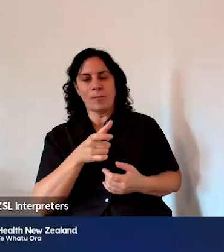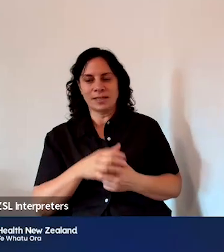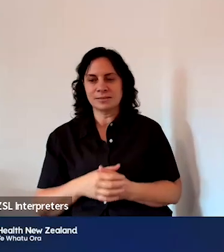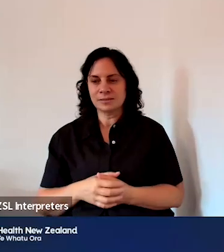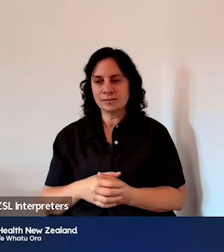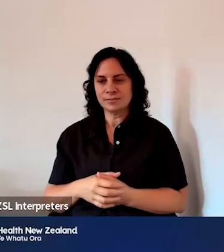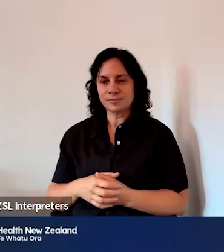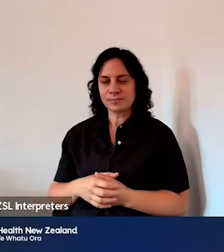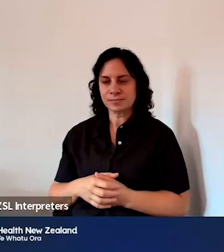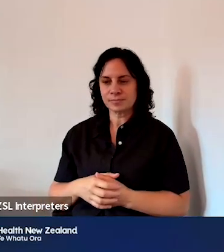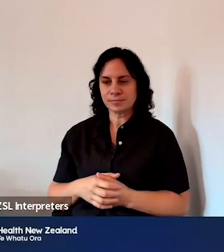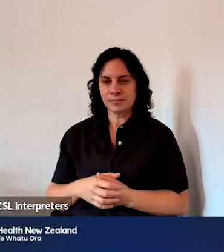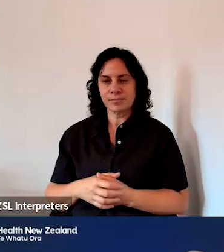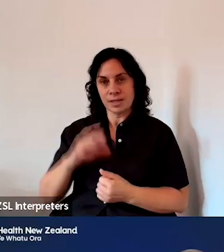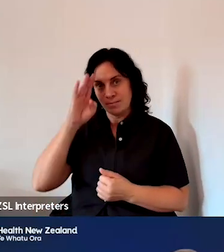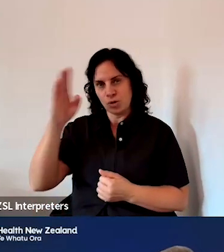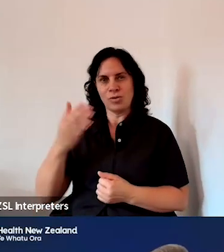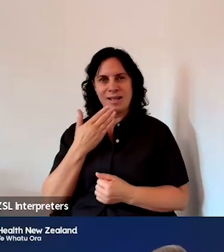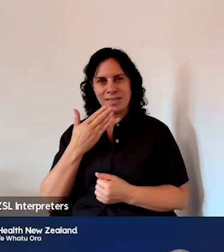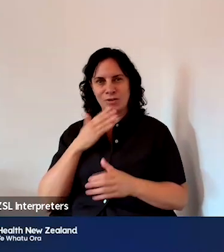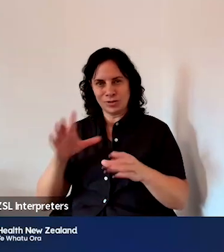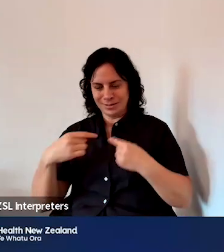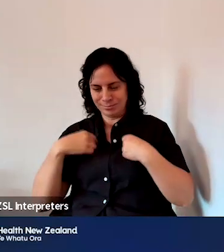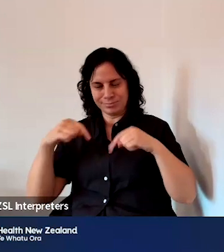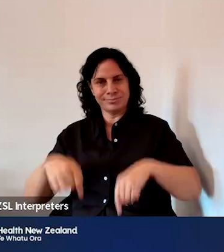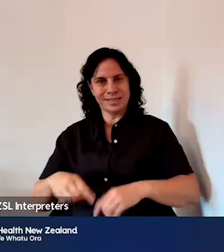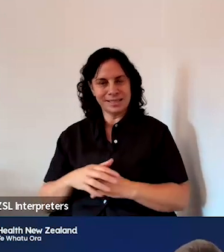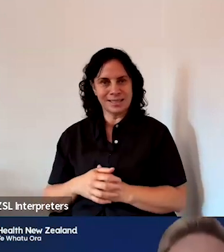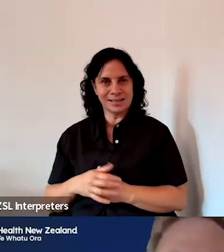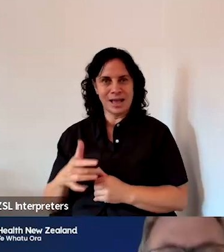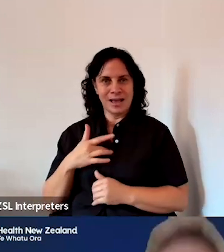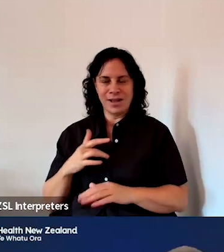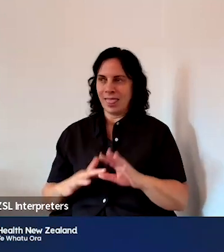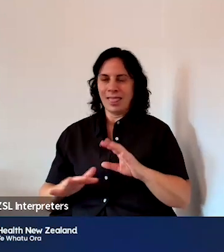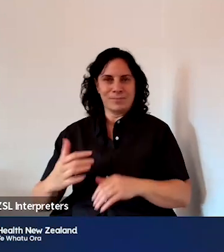Kia ora And, thanks for having me. This is a slightly unexpected appearance.